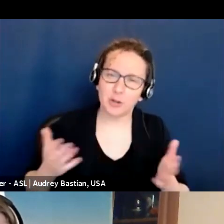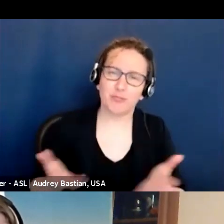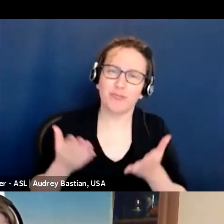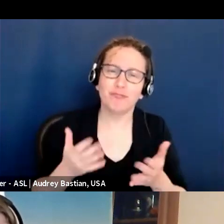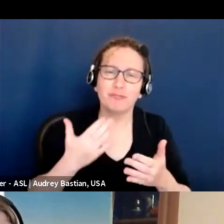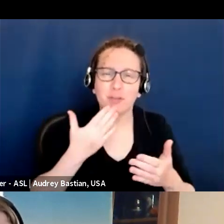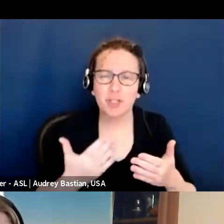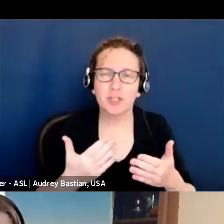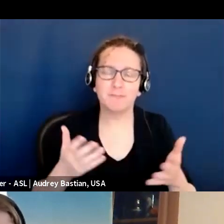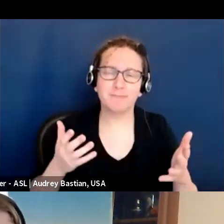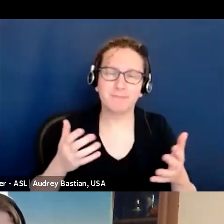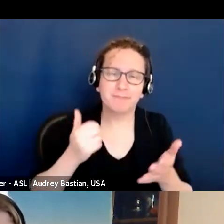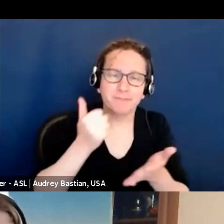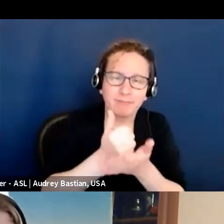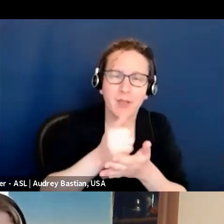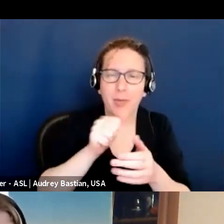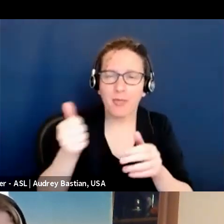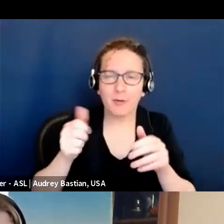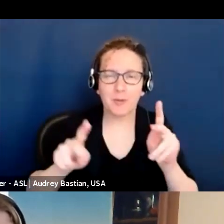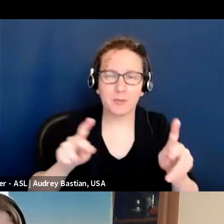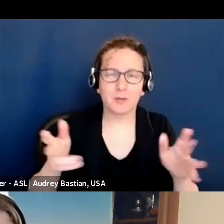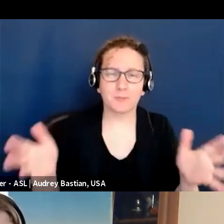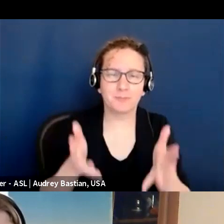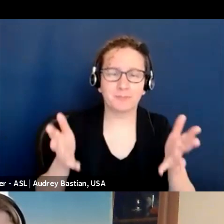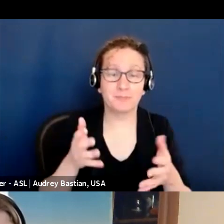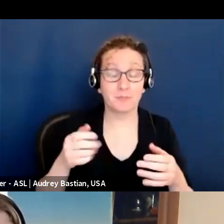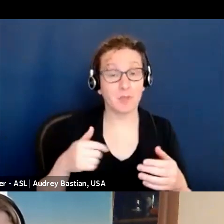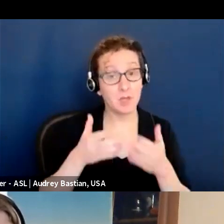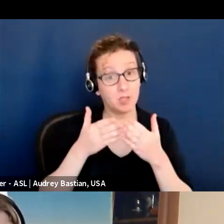you know other people. In general I try to volunteer,